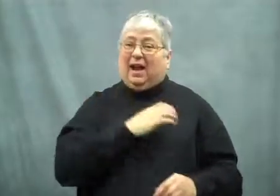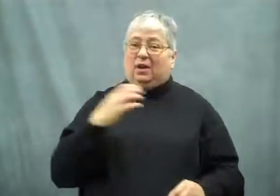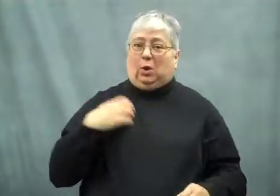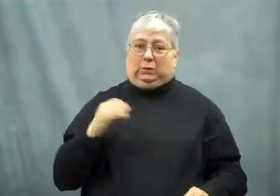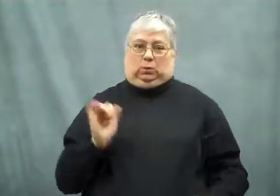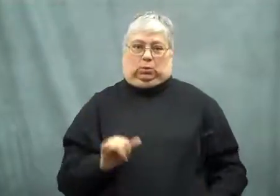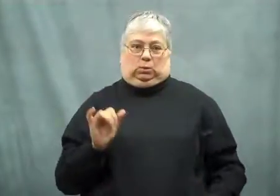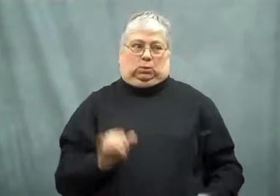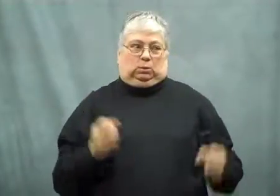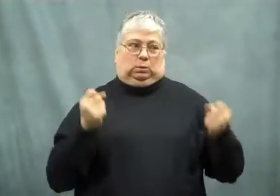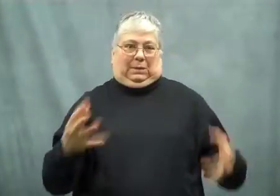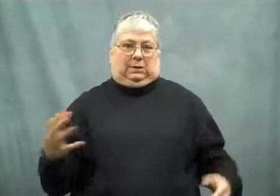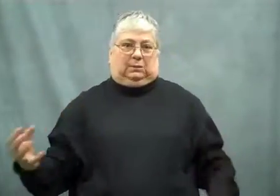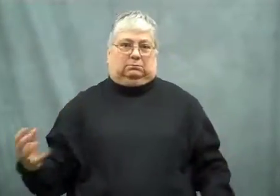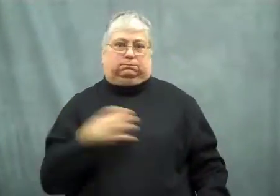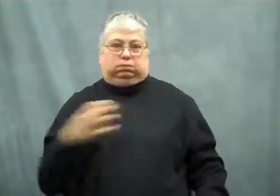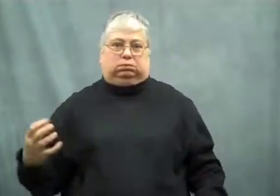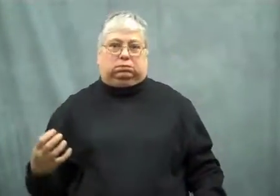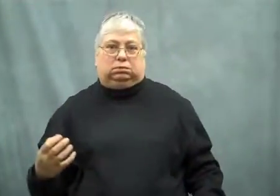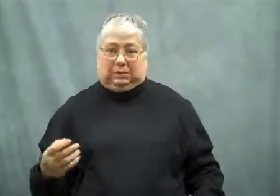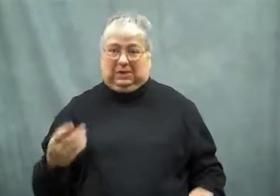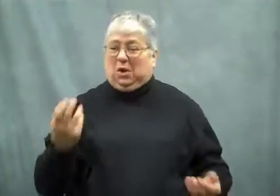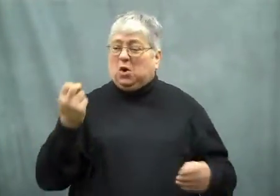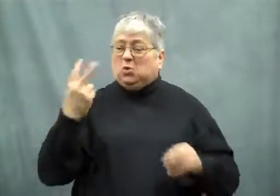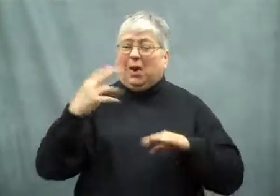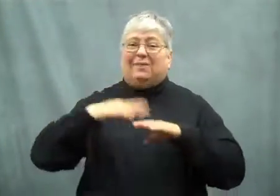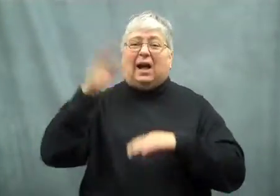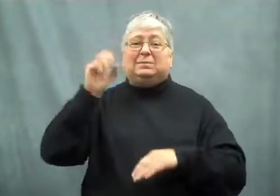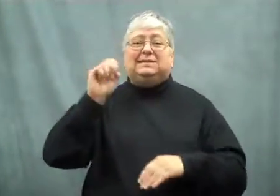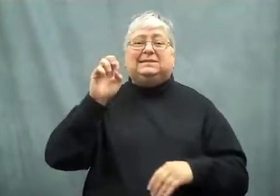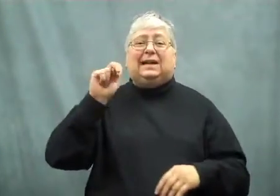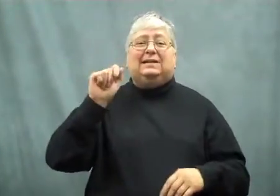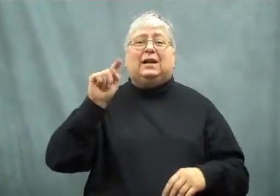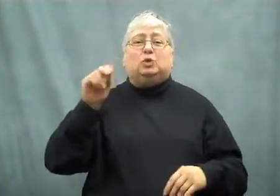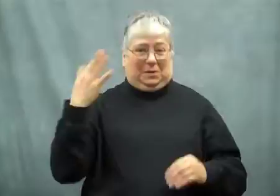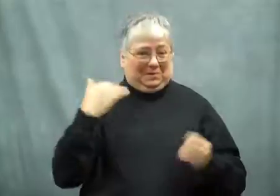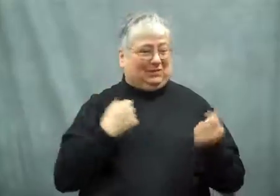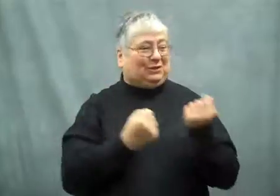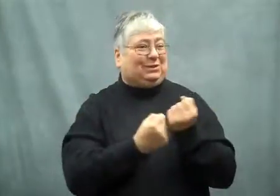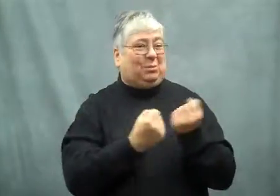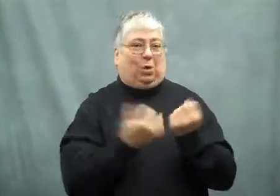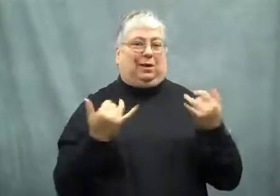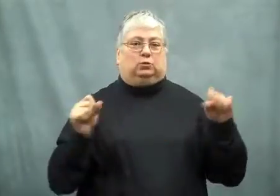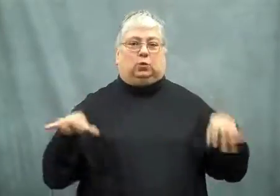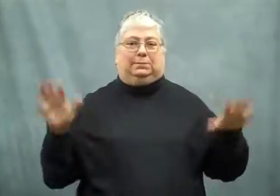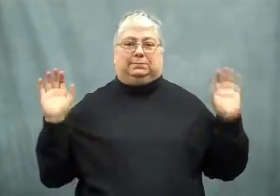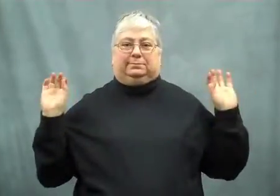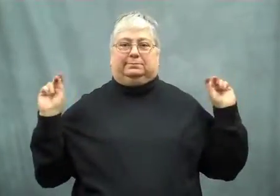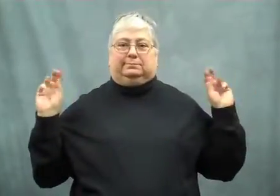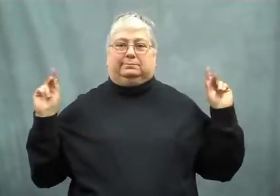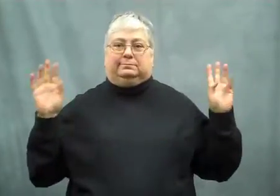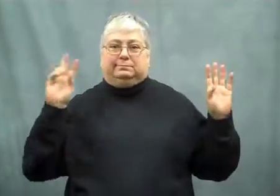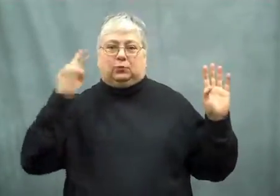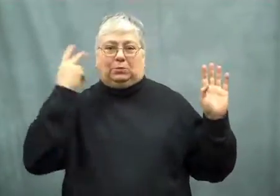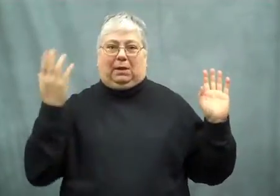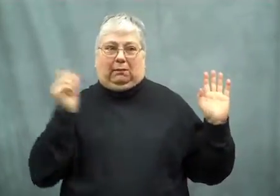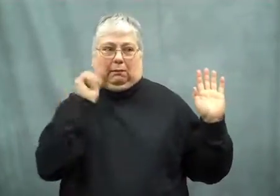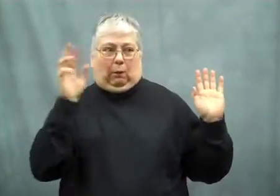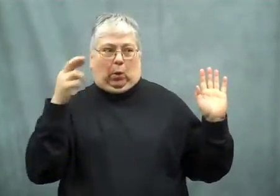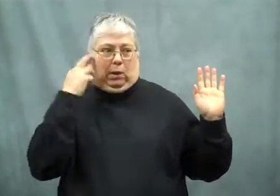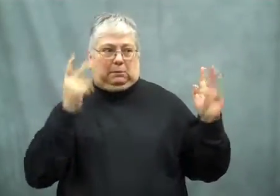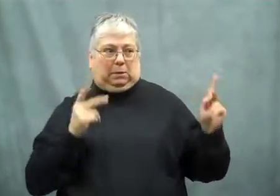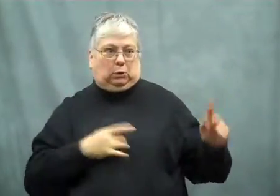Congress realized many people objected to the legislation.